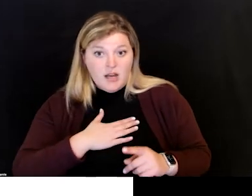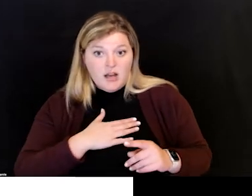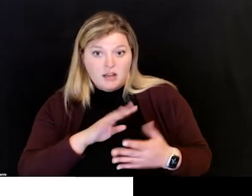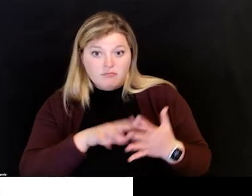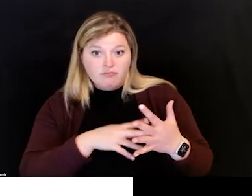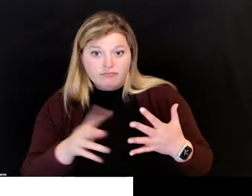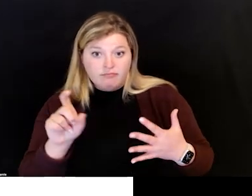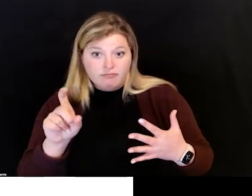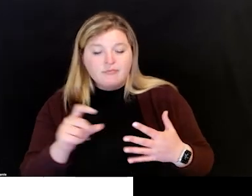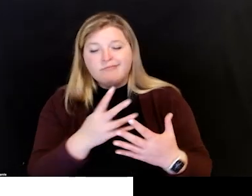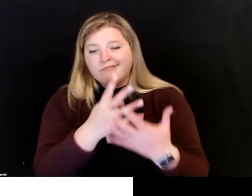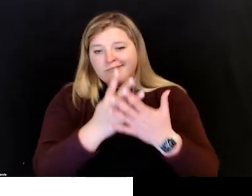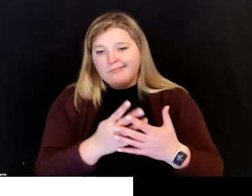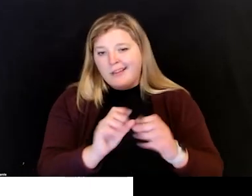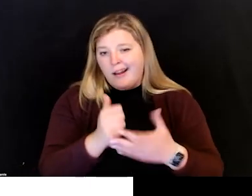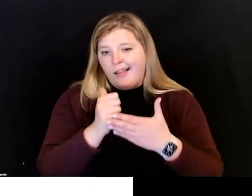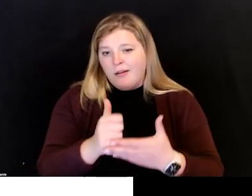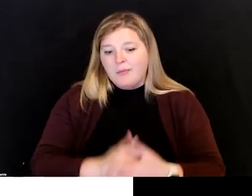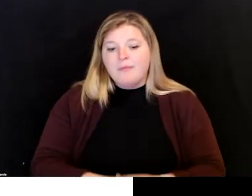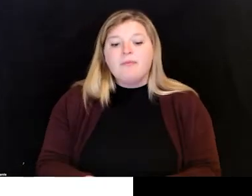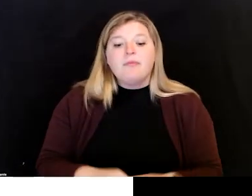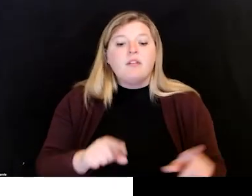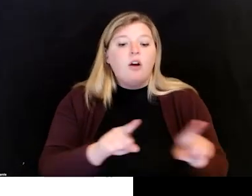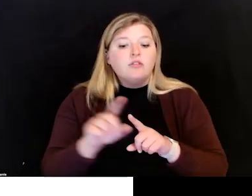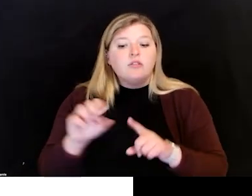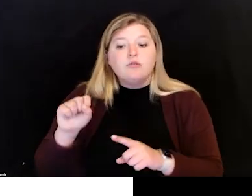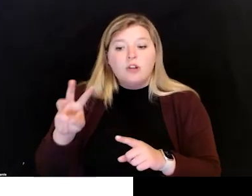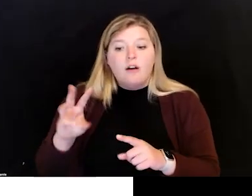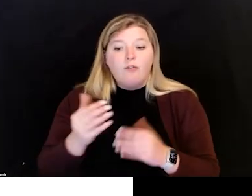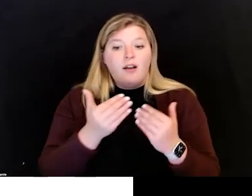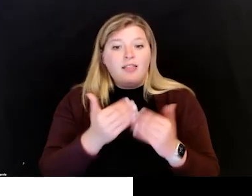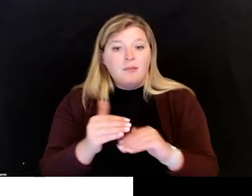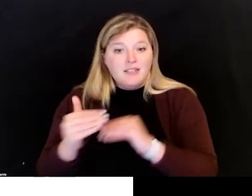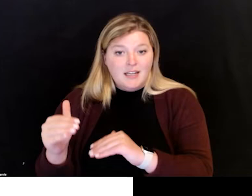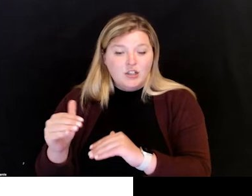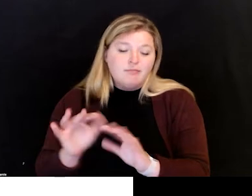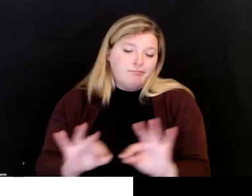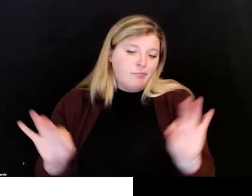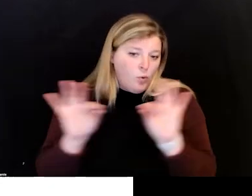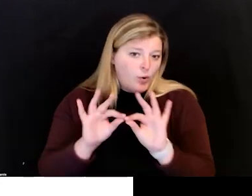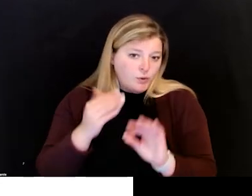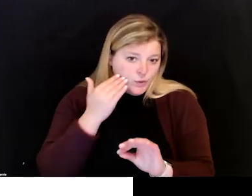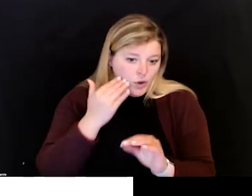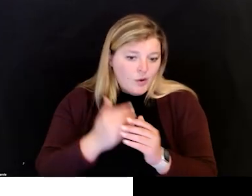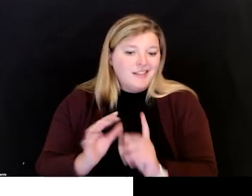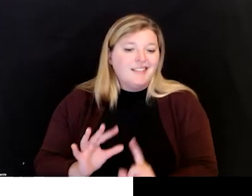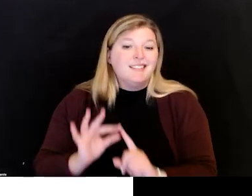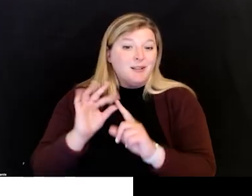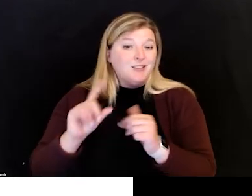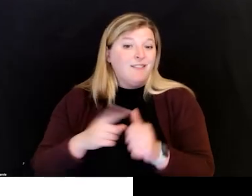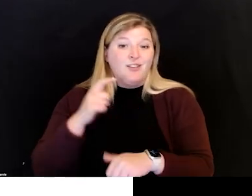Knowing your software limitations is also a really important thing as a designer, especially when you're first getting into it.